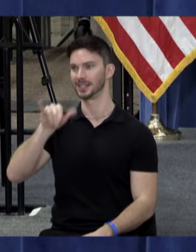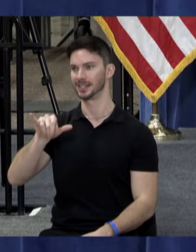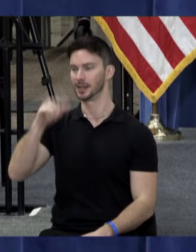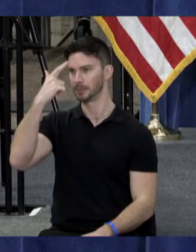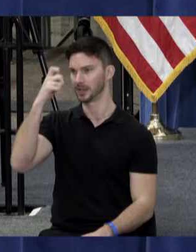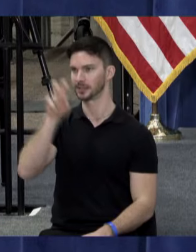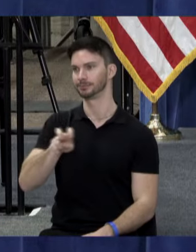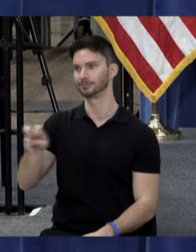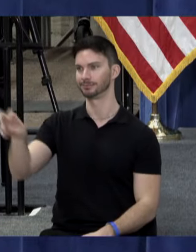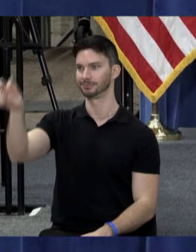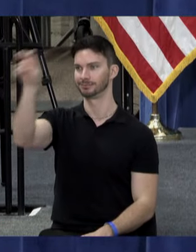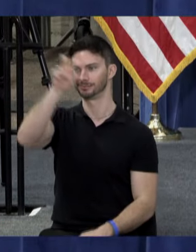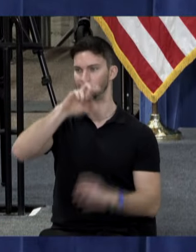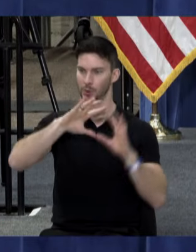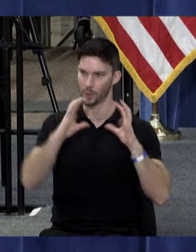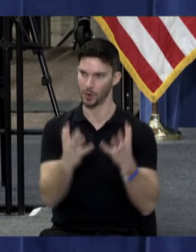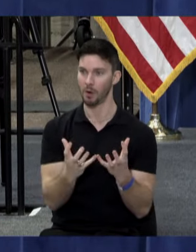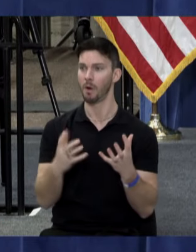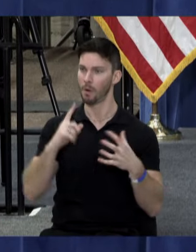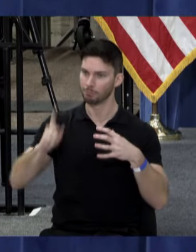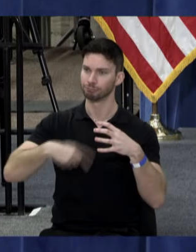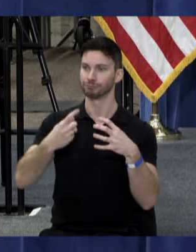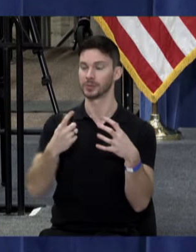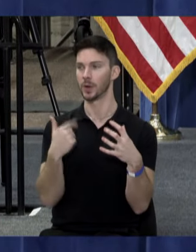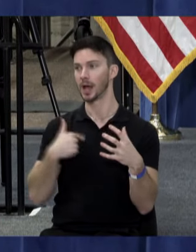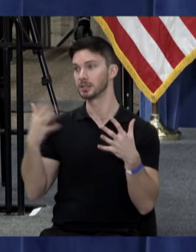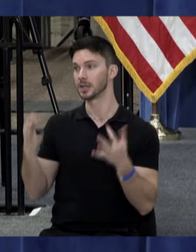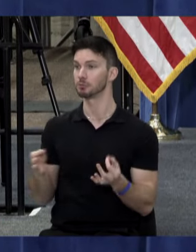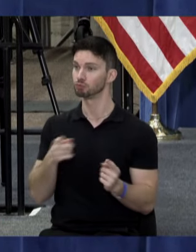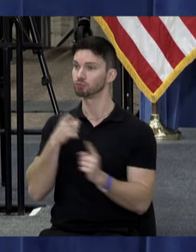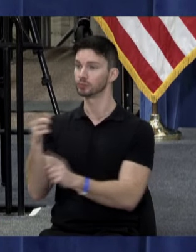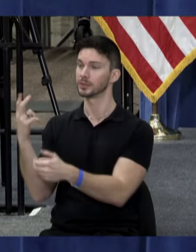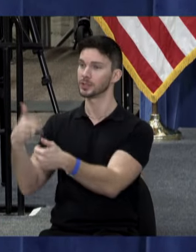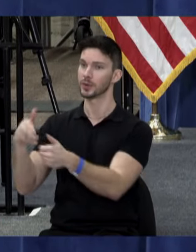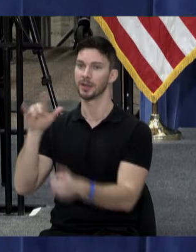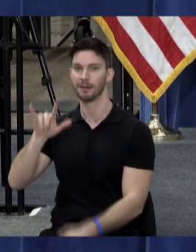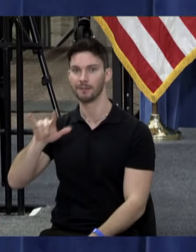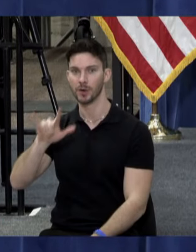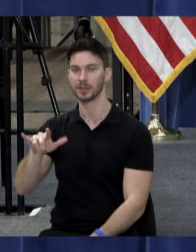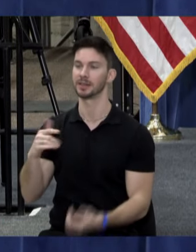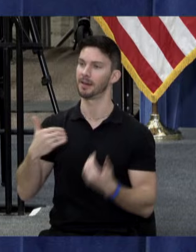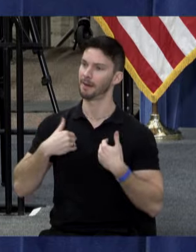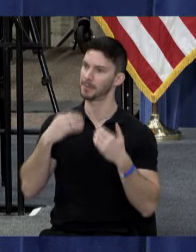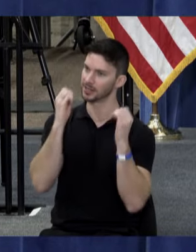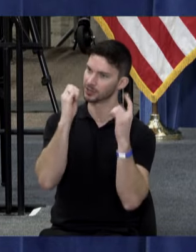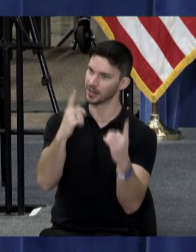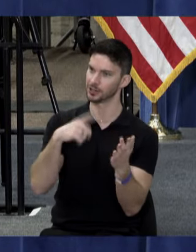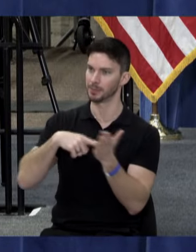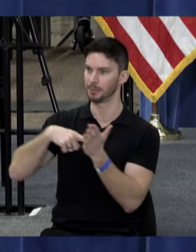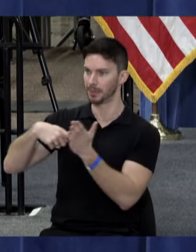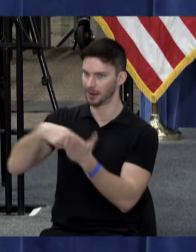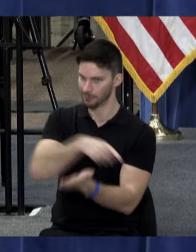join the Air Force to travel, get my education paid for and basically to serve my country.